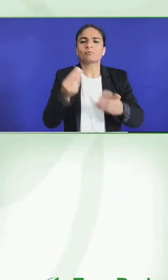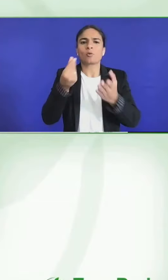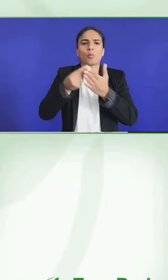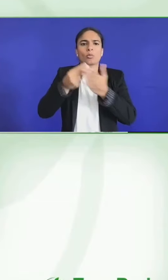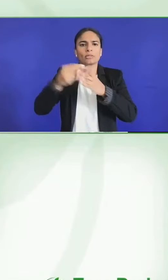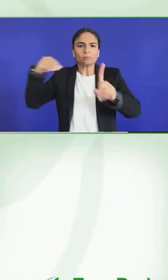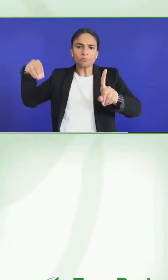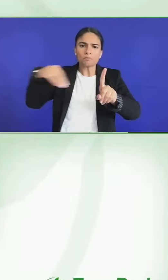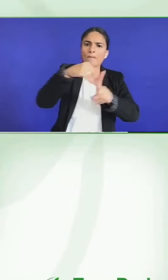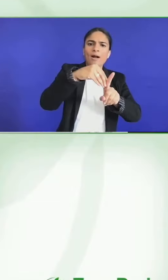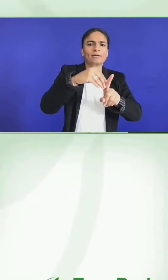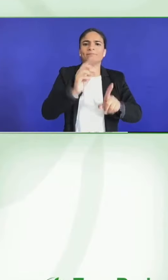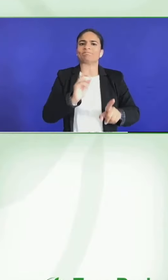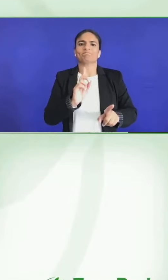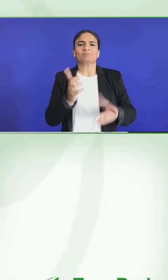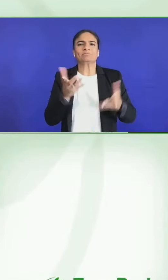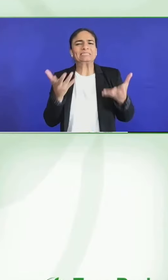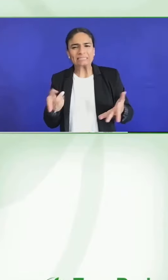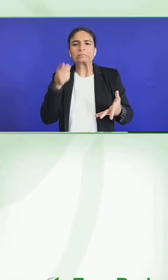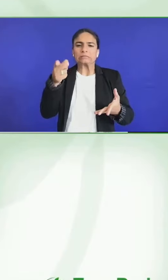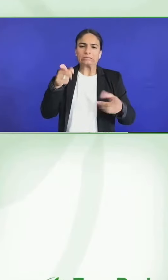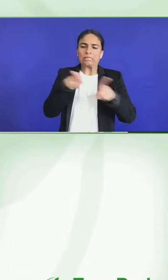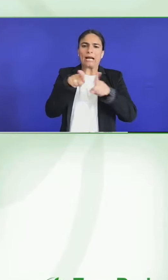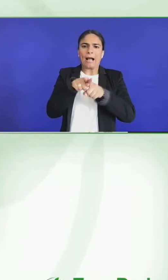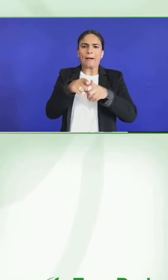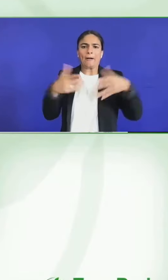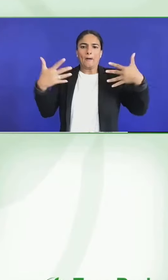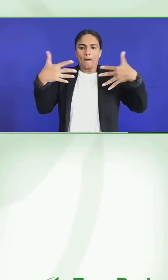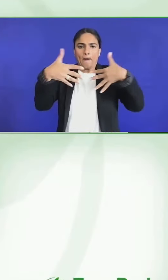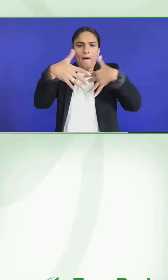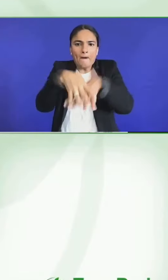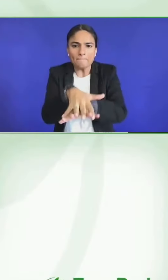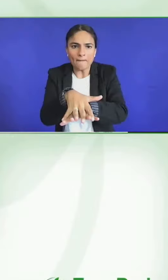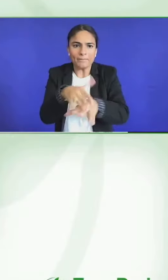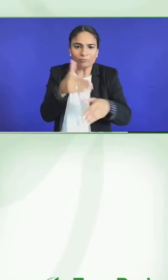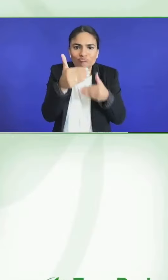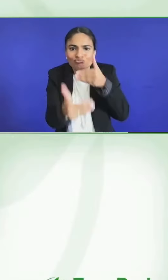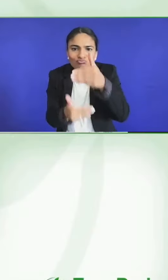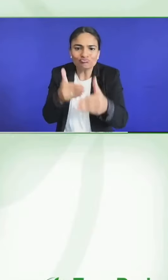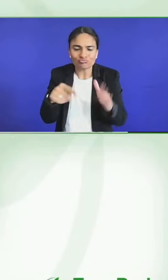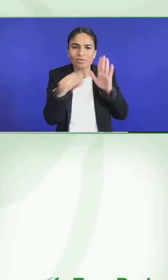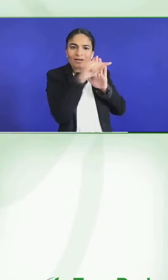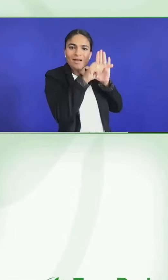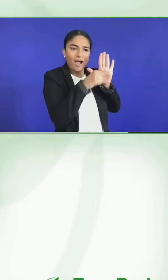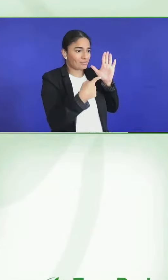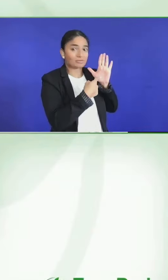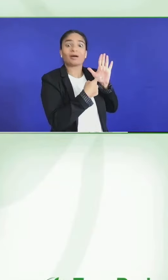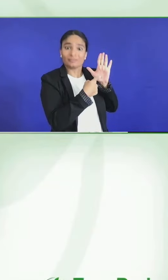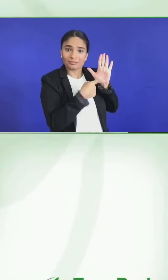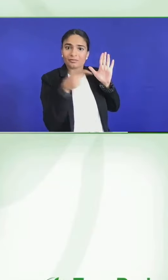document that can help us to understand what is correct and what